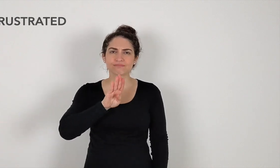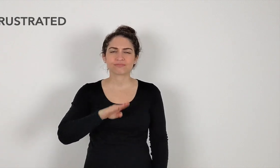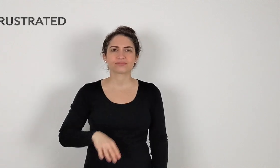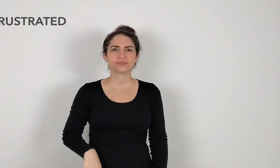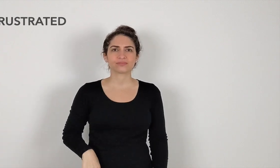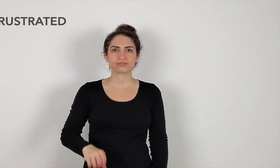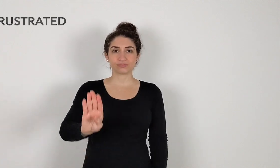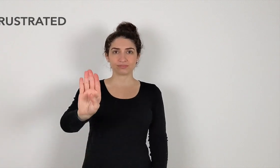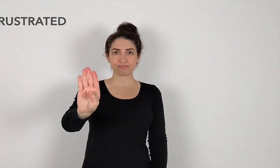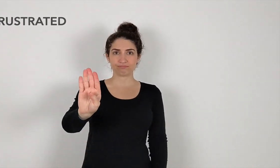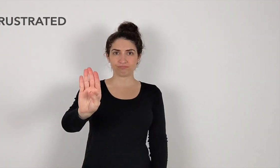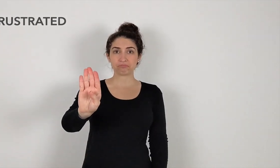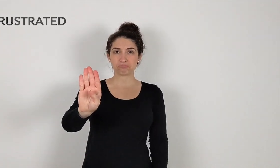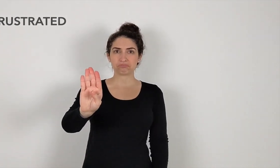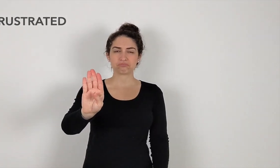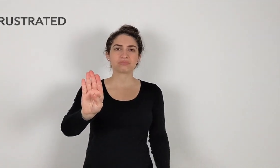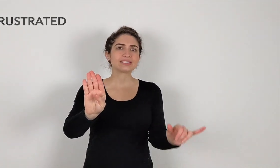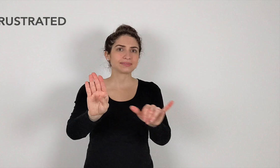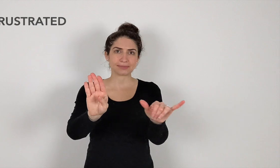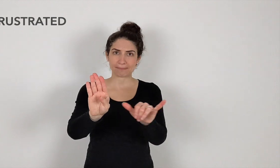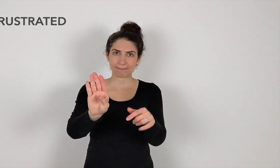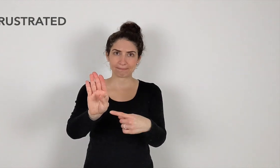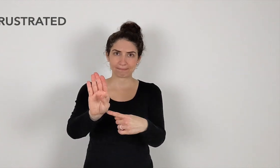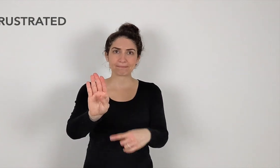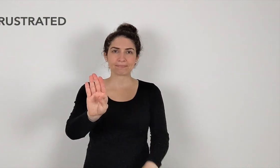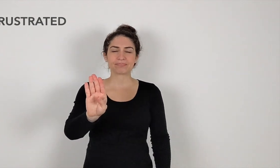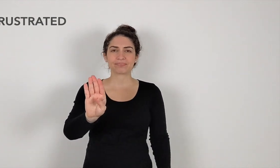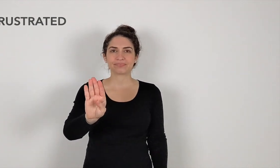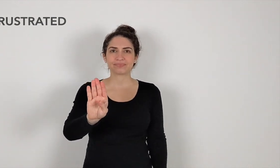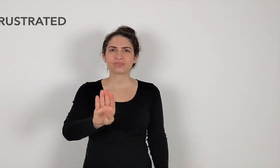FRUSTRATED -- same "B" handshape